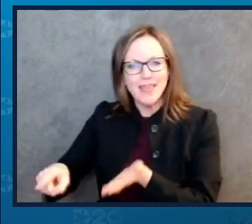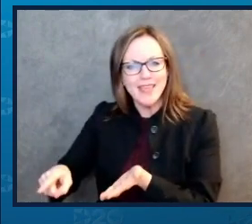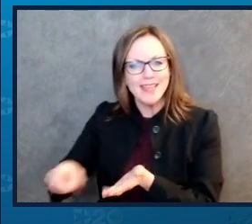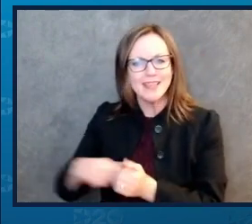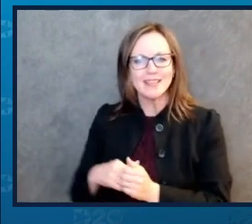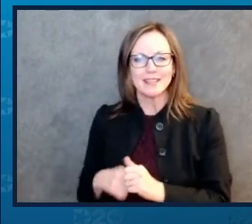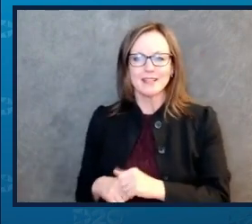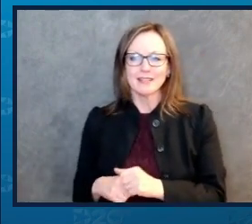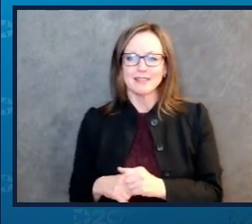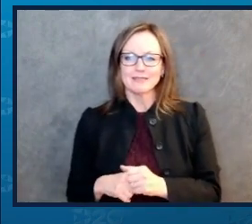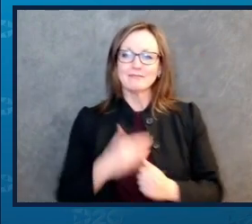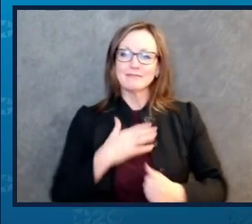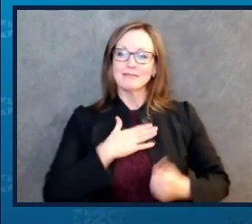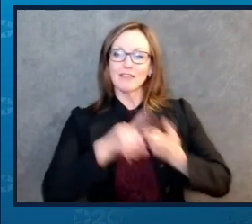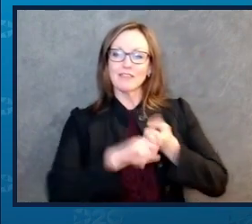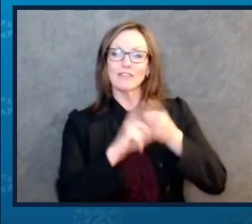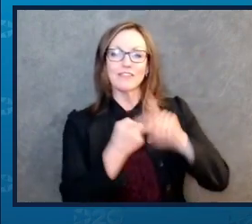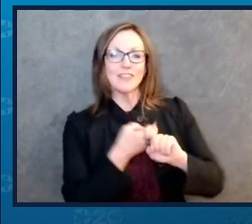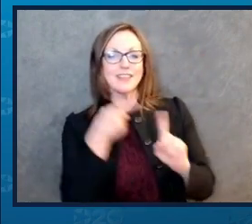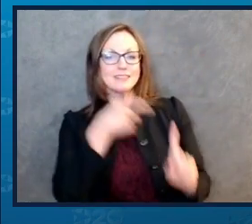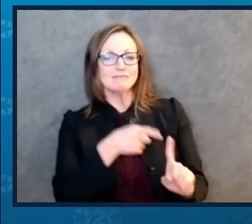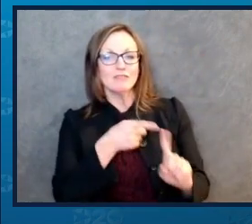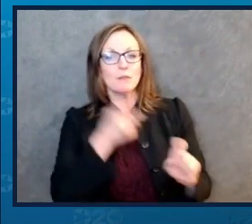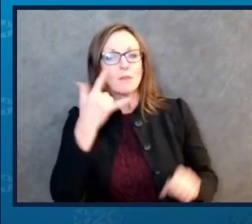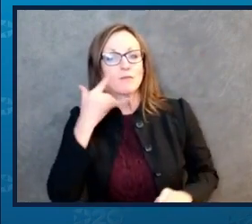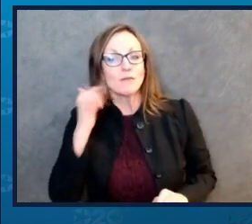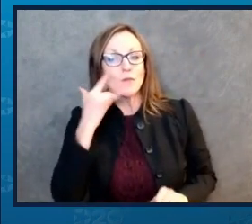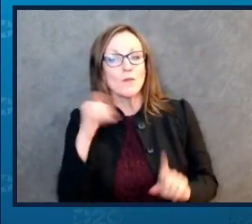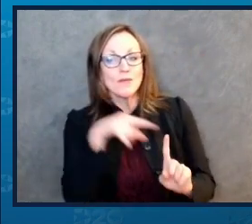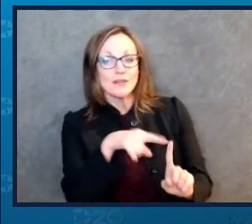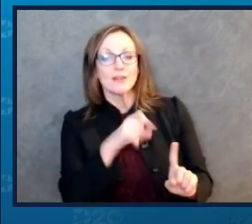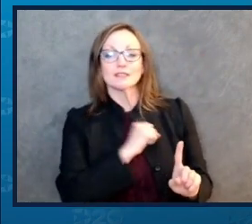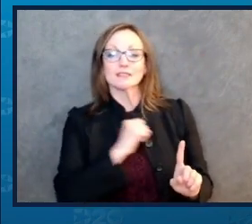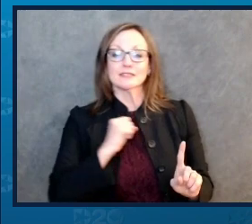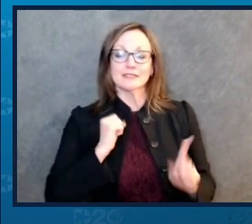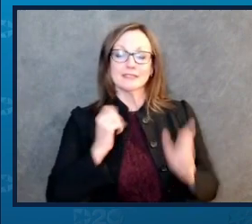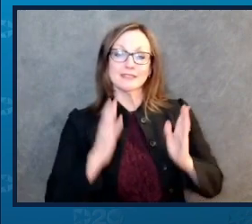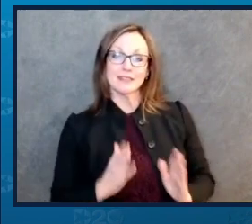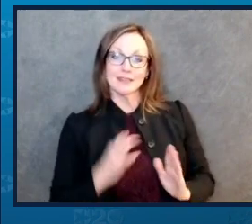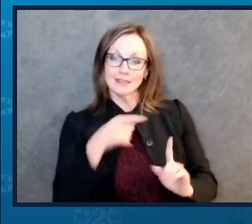CALIFORNIA SENATOR KAMALA HARRIS